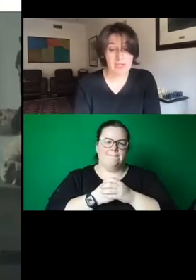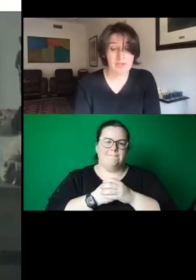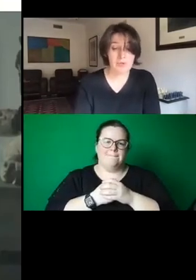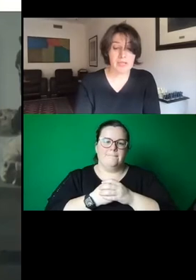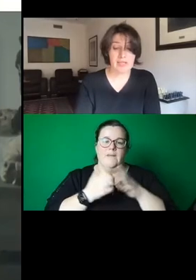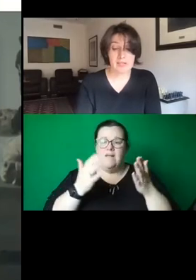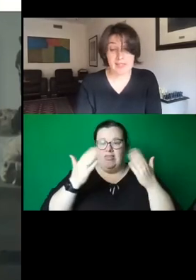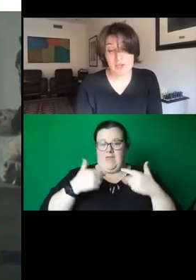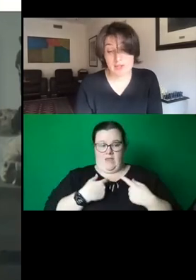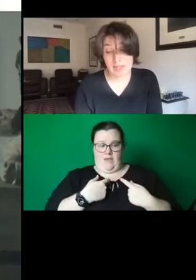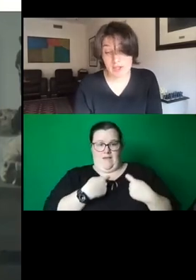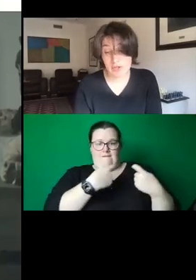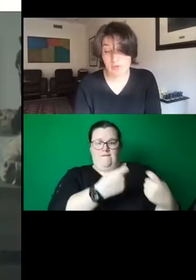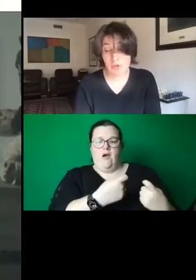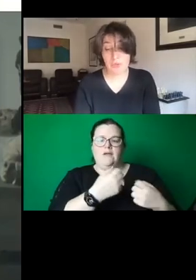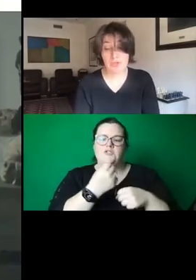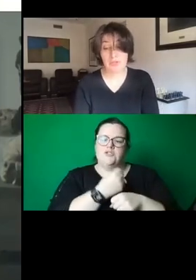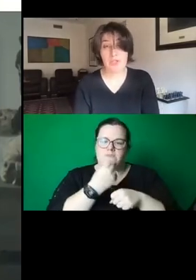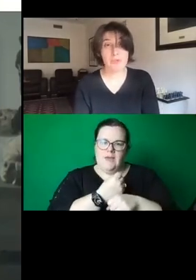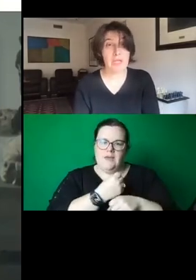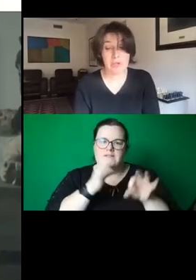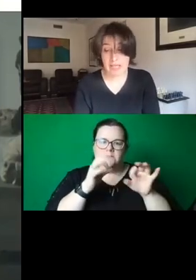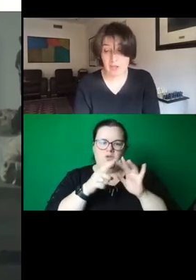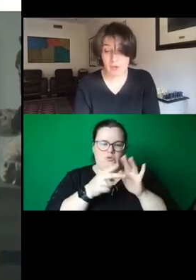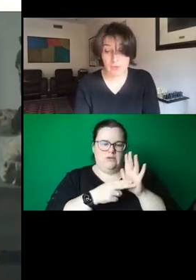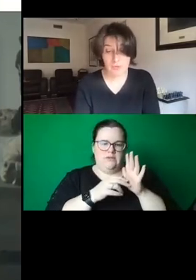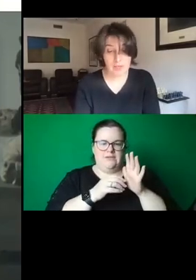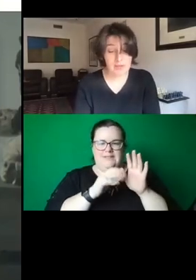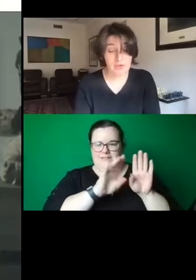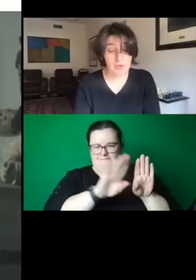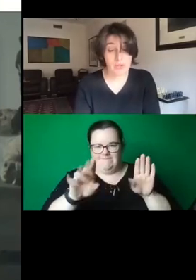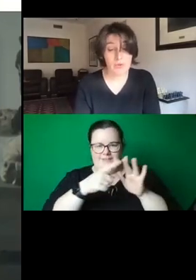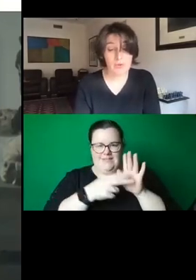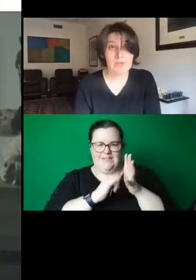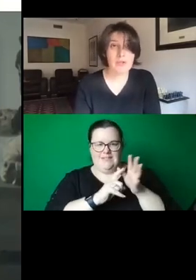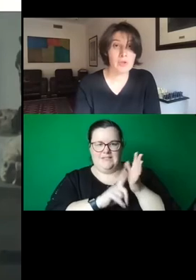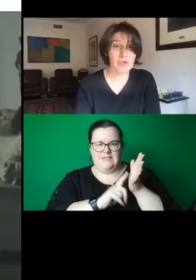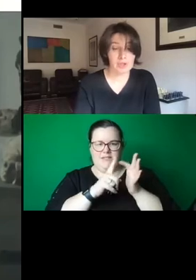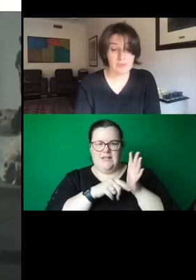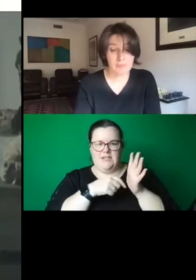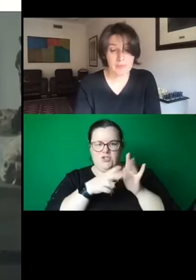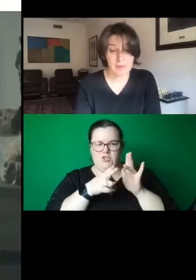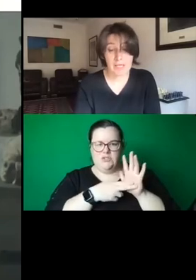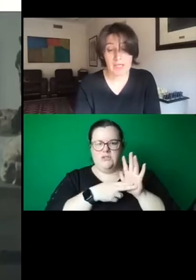create a stage installation for a music video by kenya the song is called anthropology or kenya is